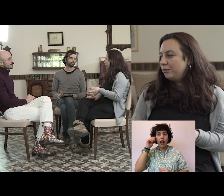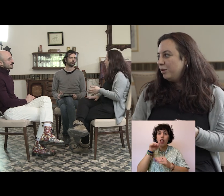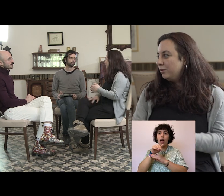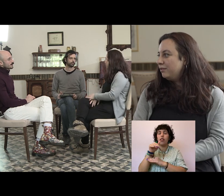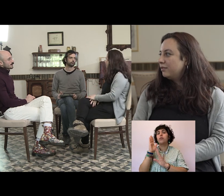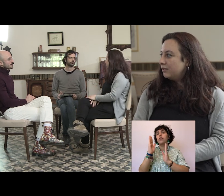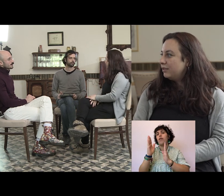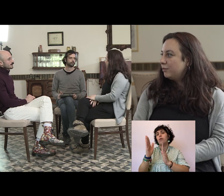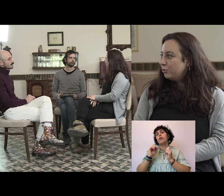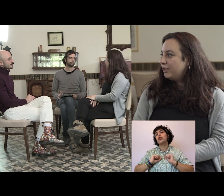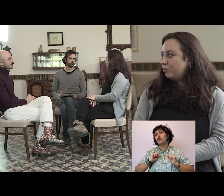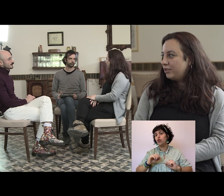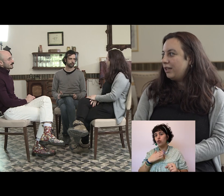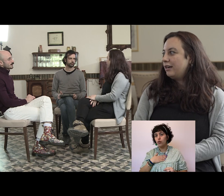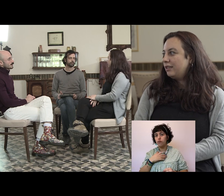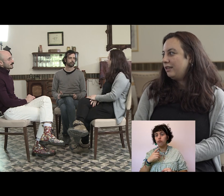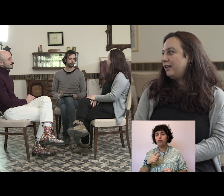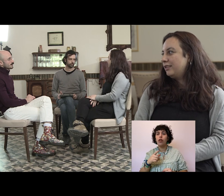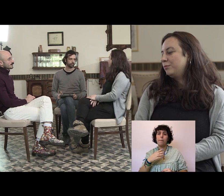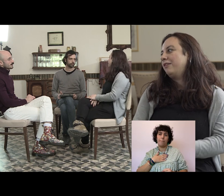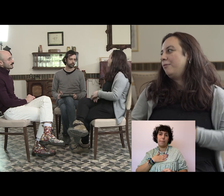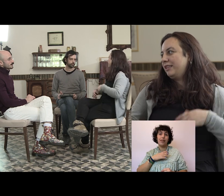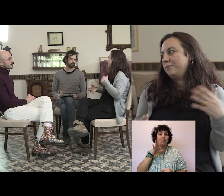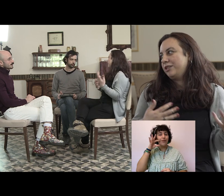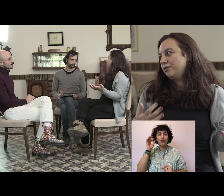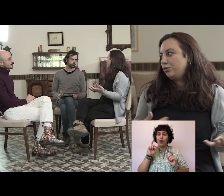But in these ideologies, I'm trying to keep my life going,